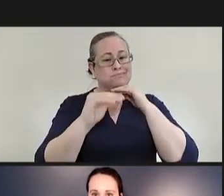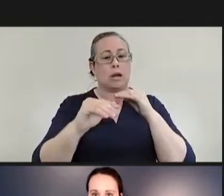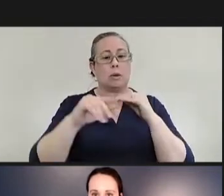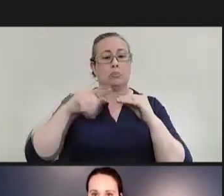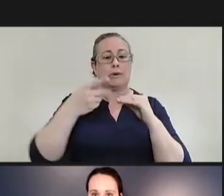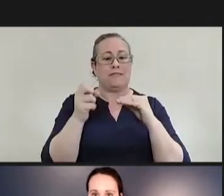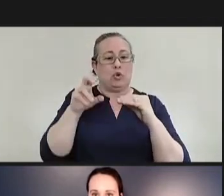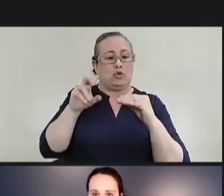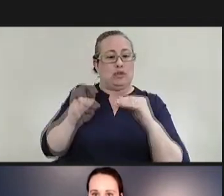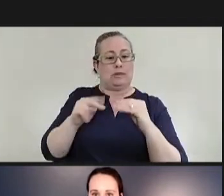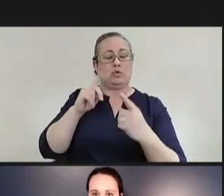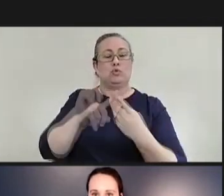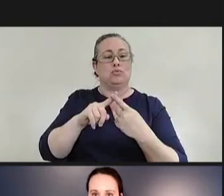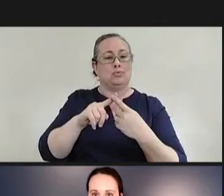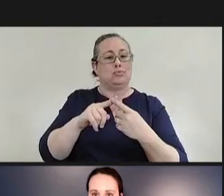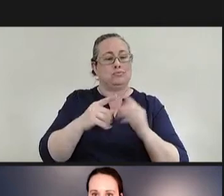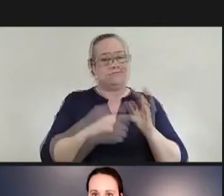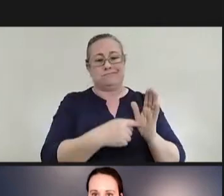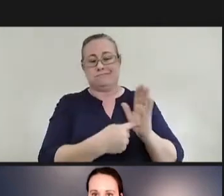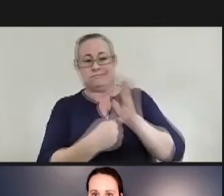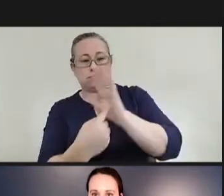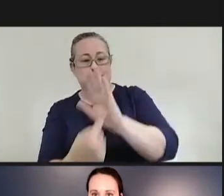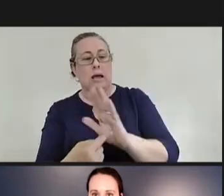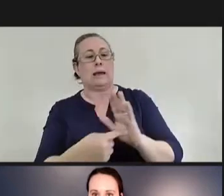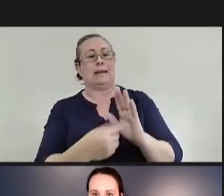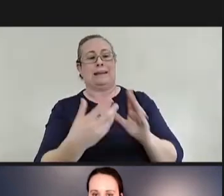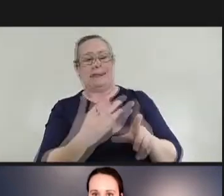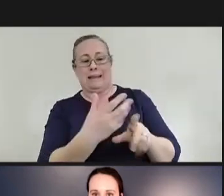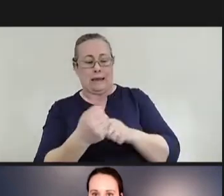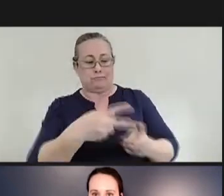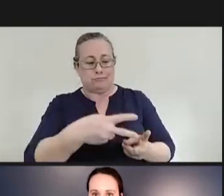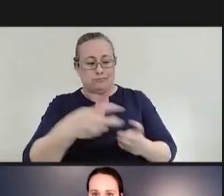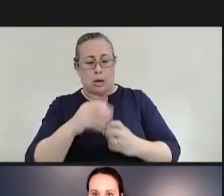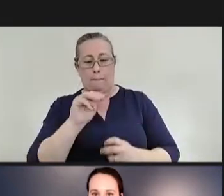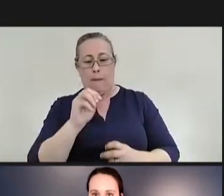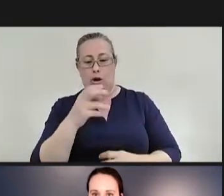elicit protective monoclonal antibodies. In this module, we're teaching our neural